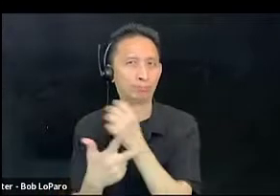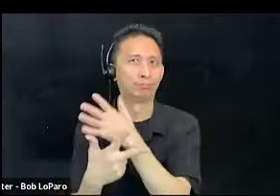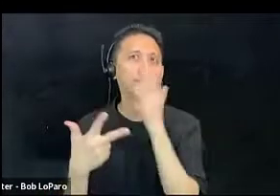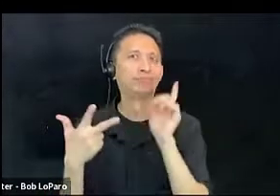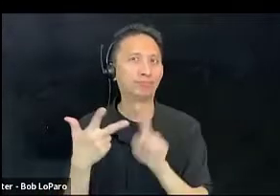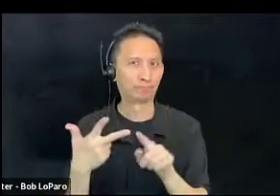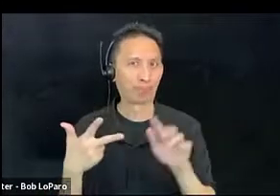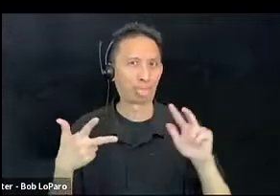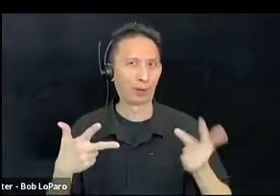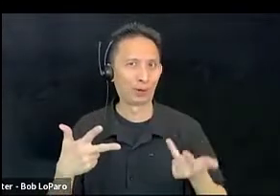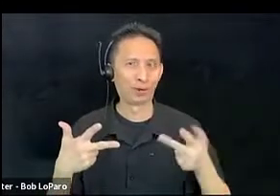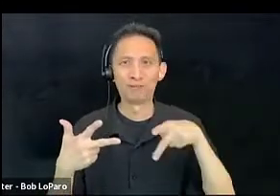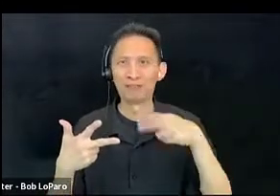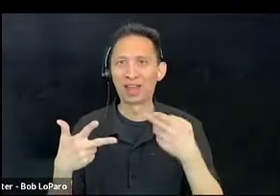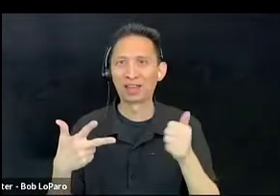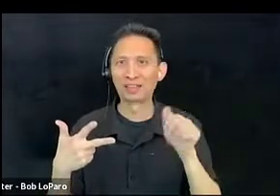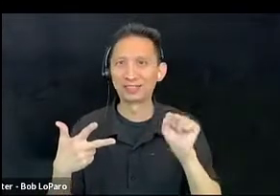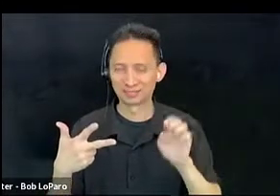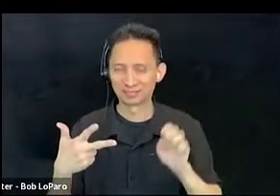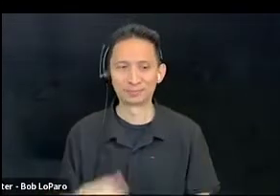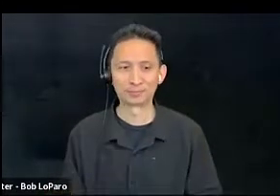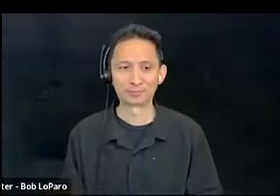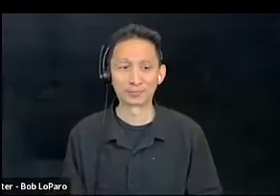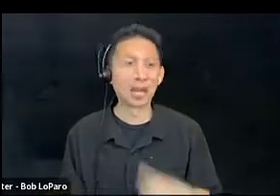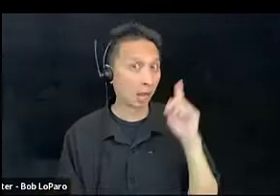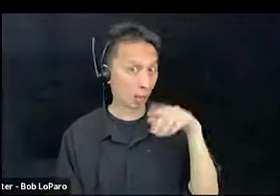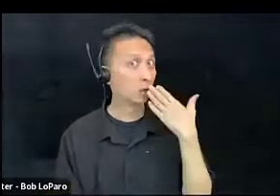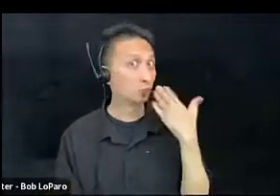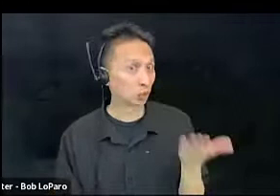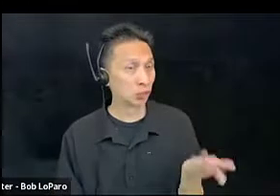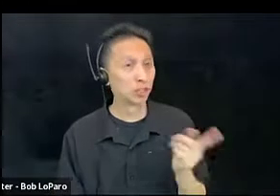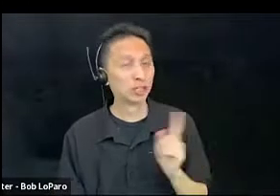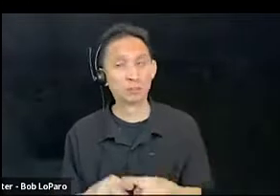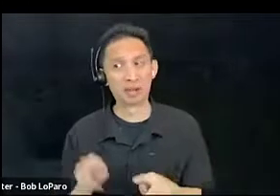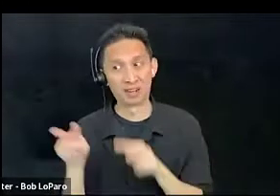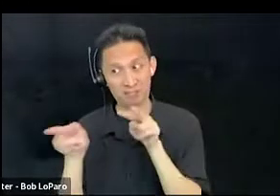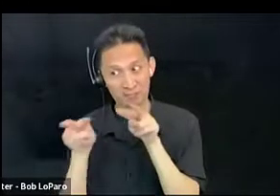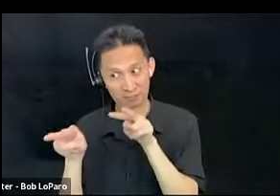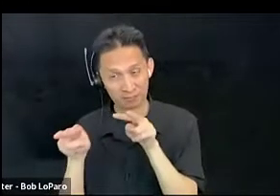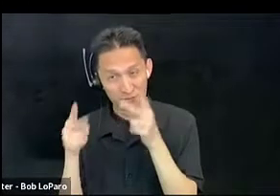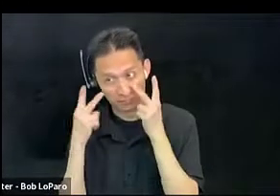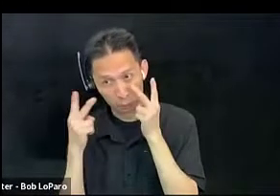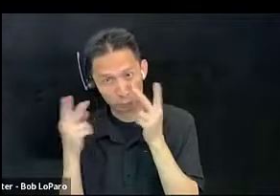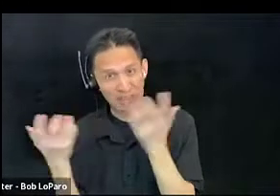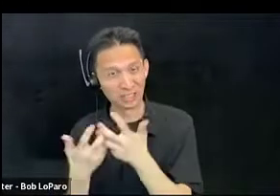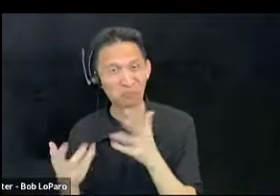that looks good from a communication standpoint, but not from a visual standpoint. On the other side,